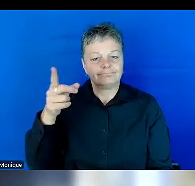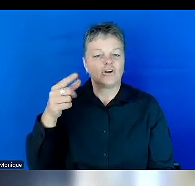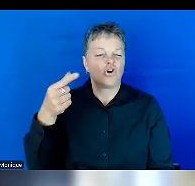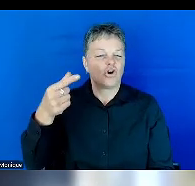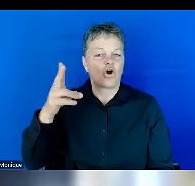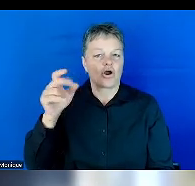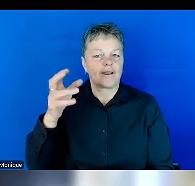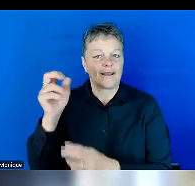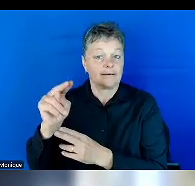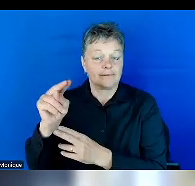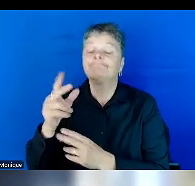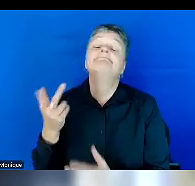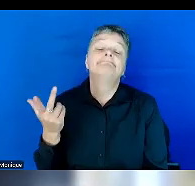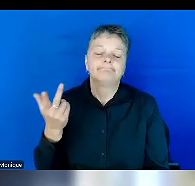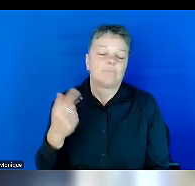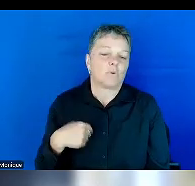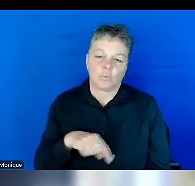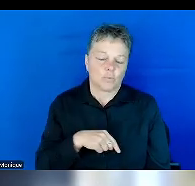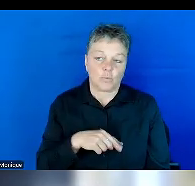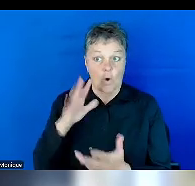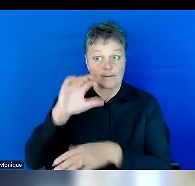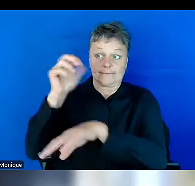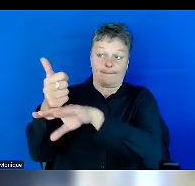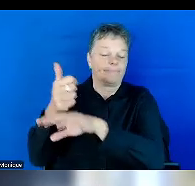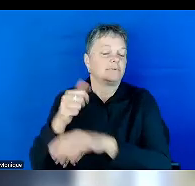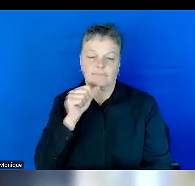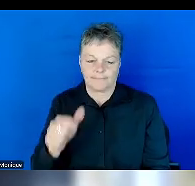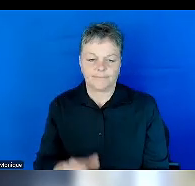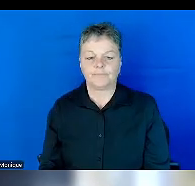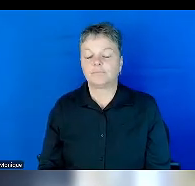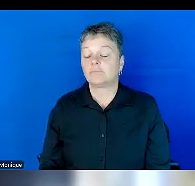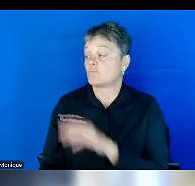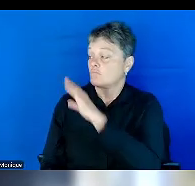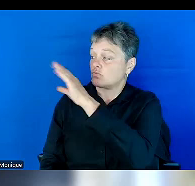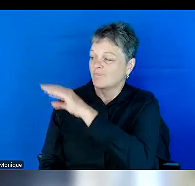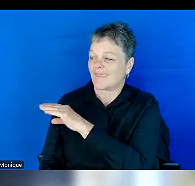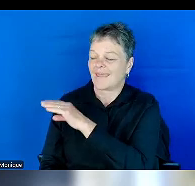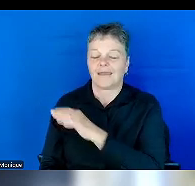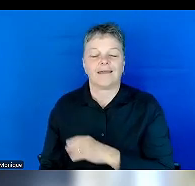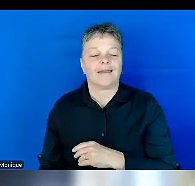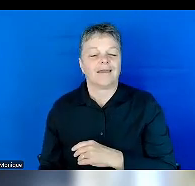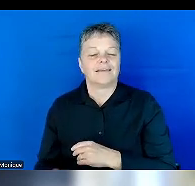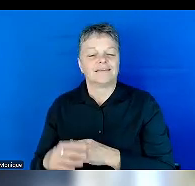meaning suing someone at court for damages or contracts or stuff like that. Uh,